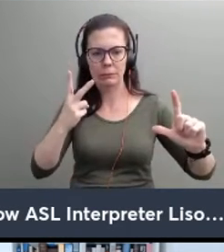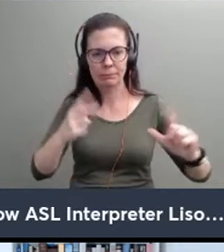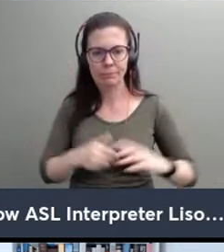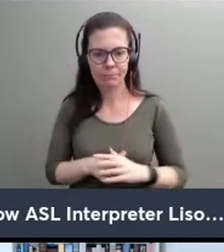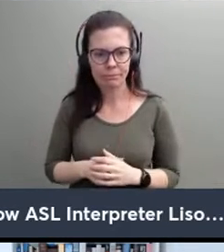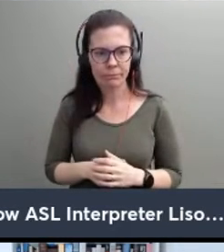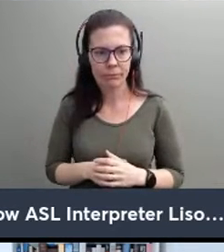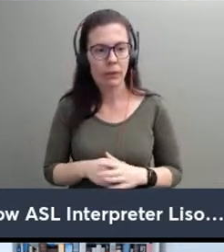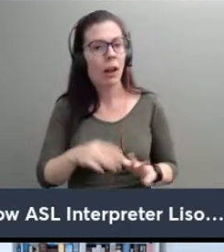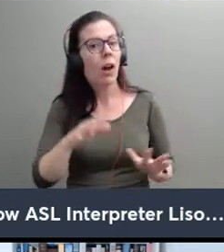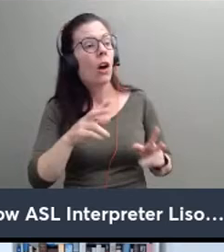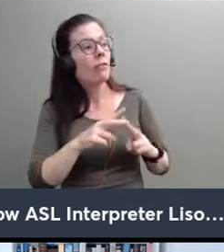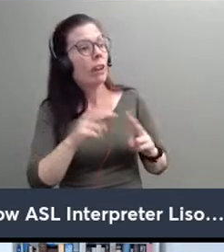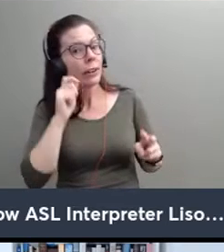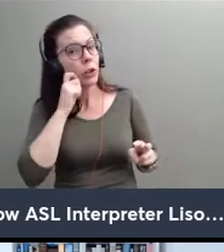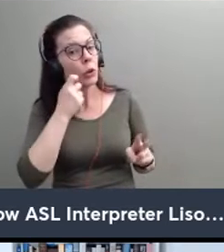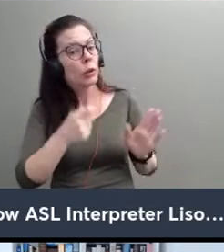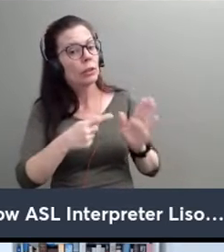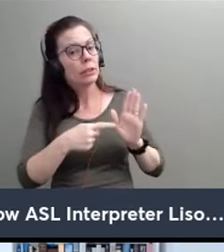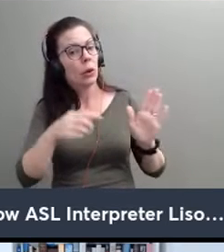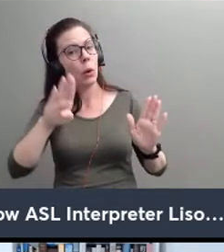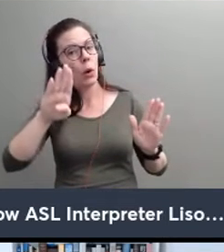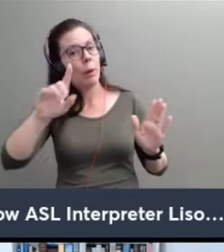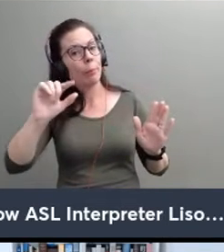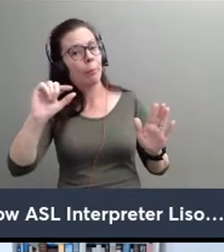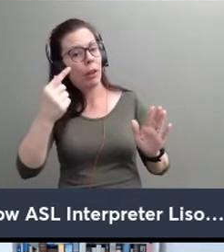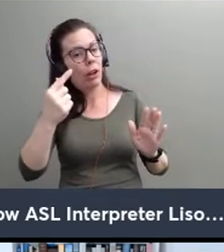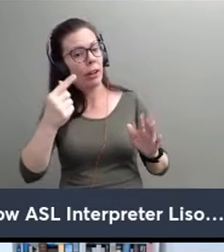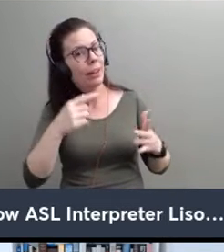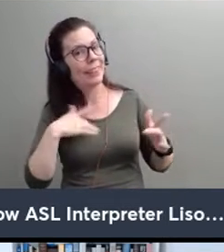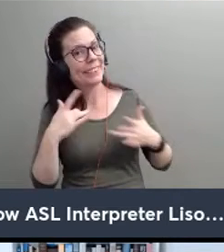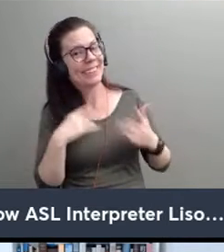Oh, very cool. So you're referencing a blog on this. Yeah. - Yeah. Super exciting. (laugh)